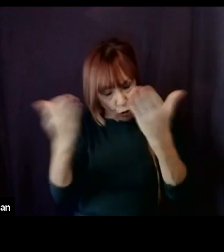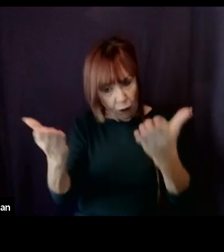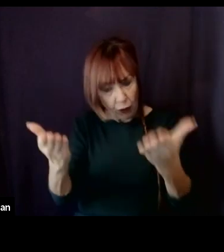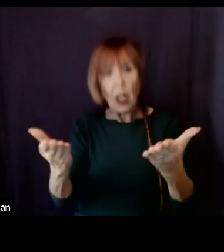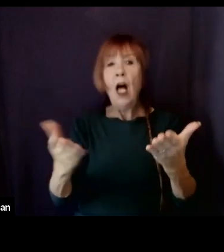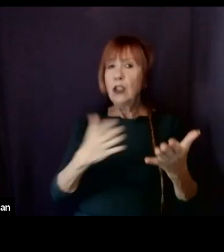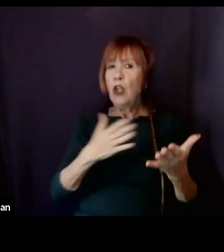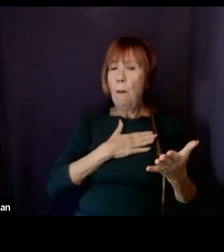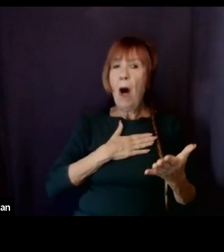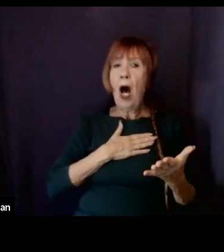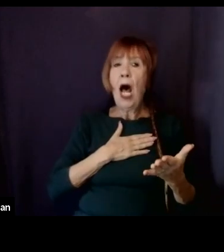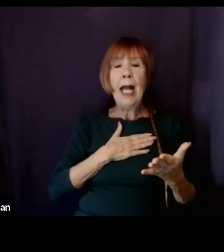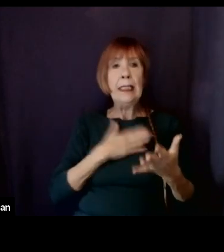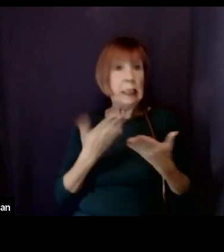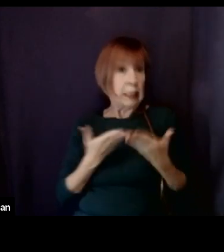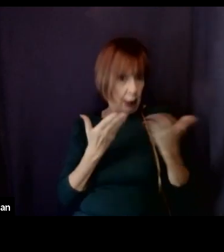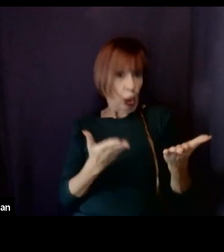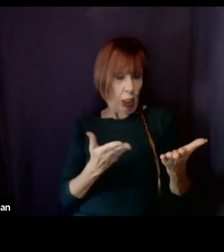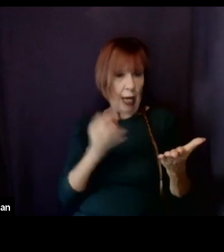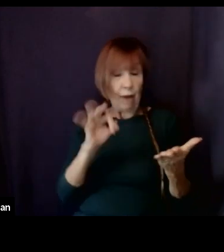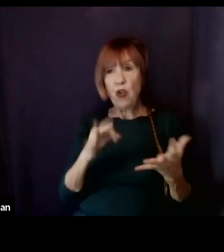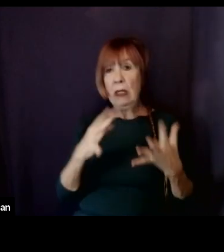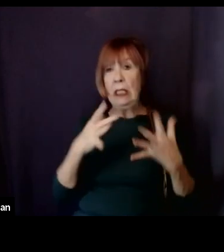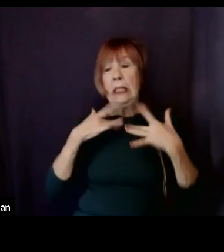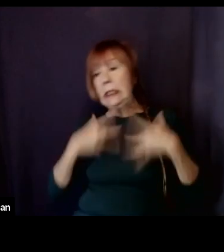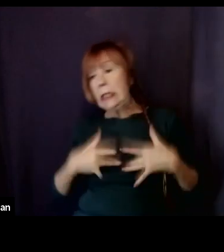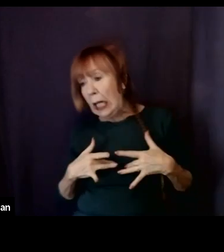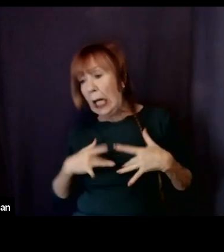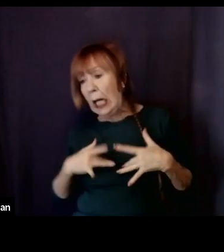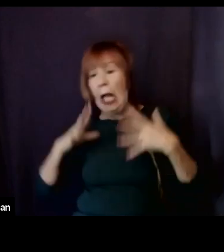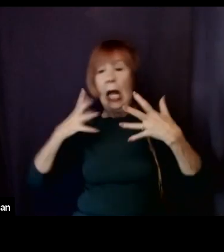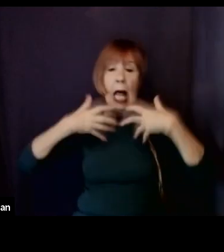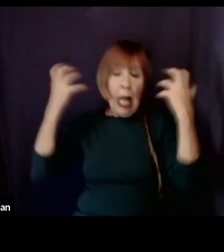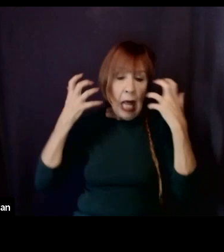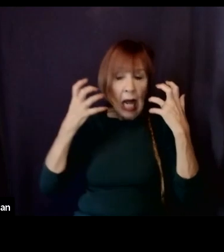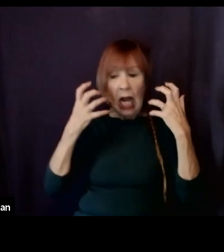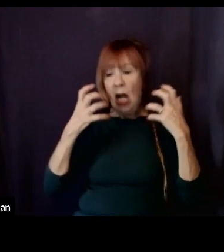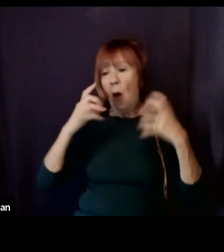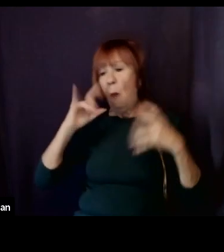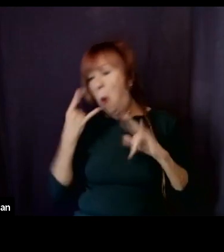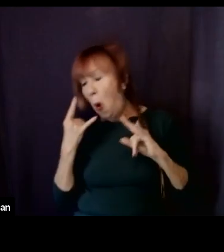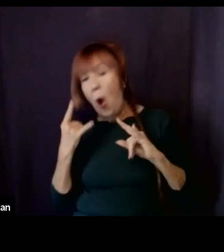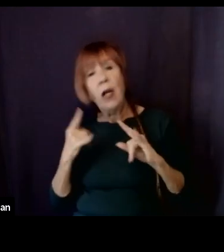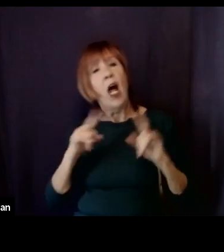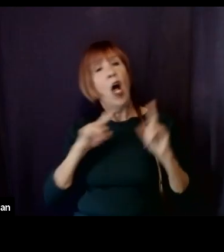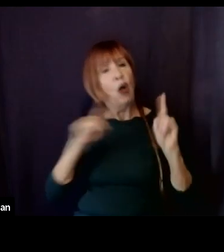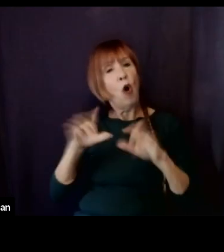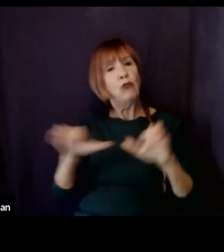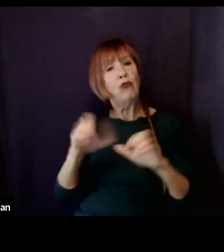if you're angry, if you're depressed, if you're anxious, scared or just bored. Go do something nice for somebody else,